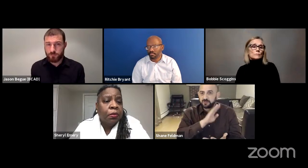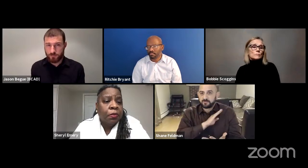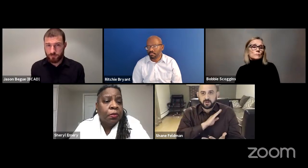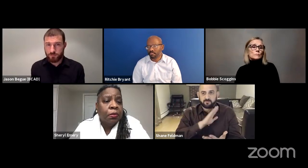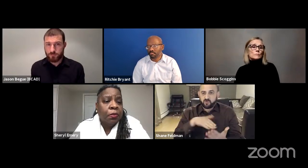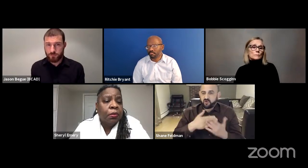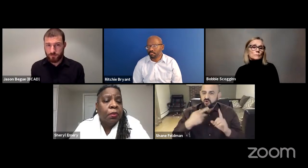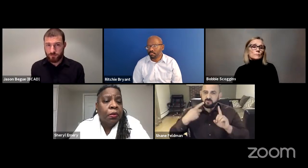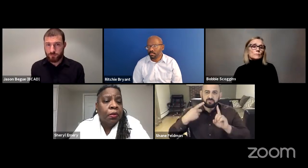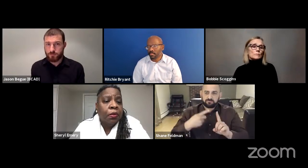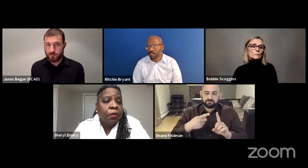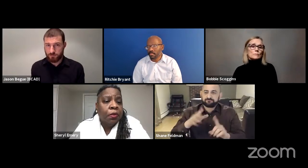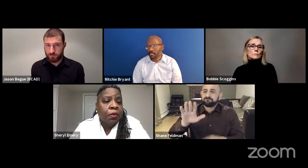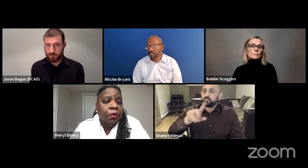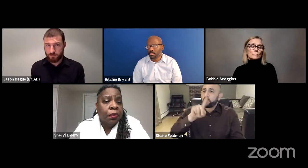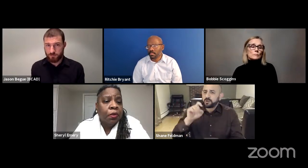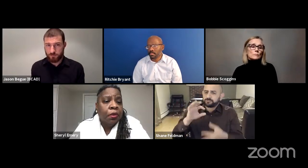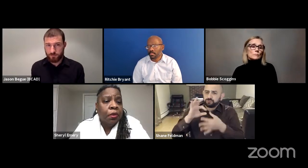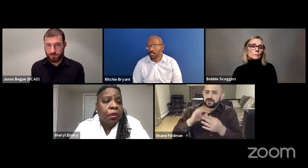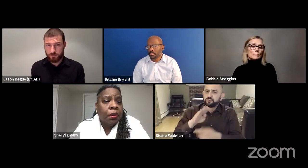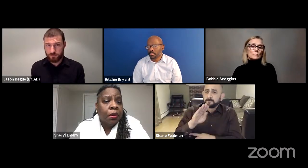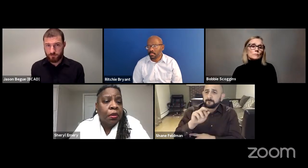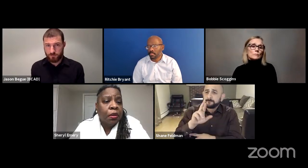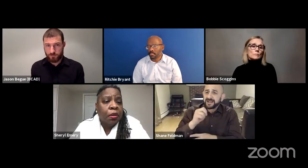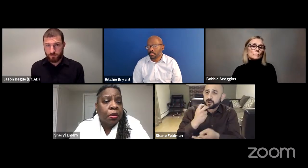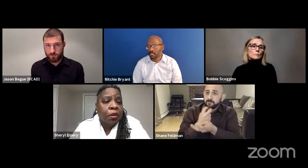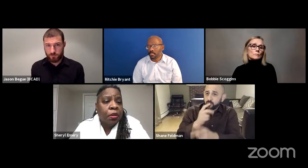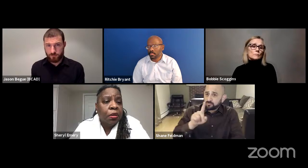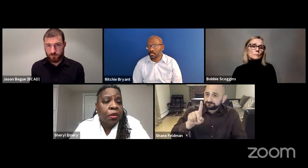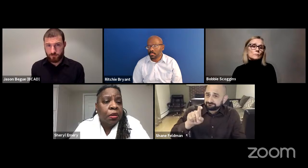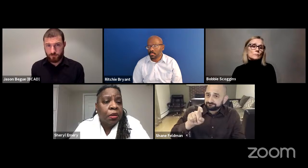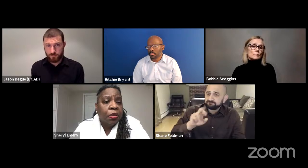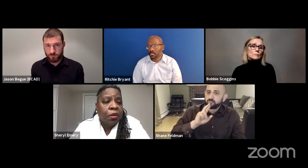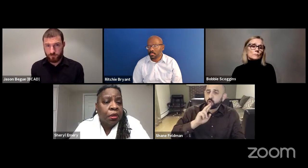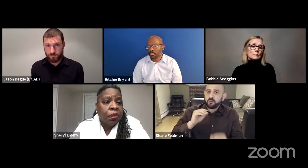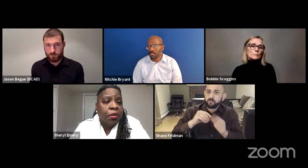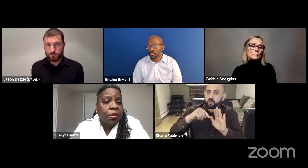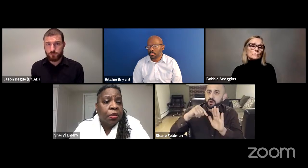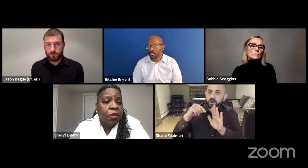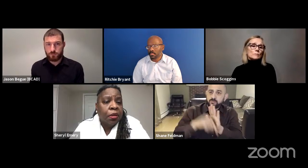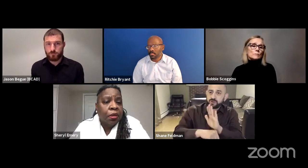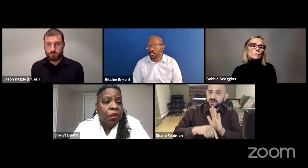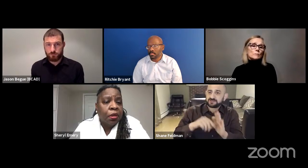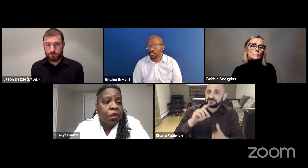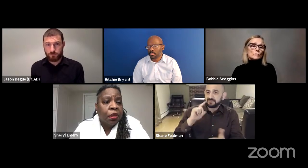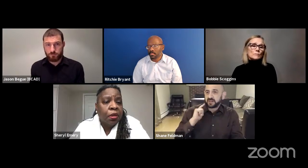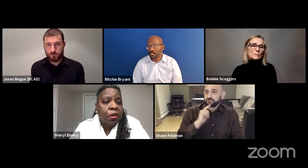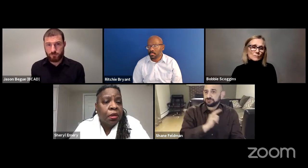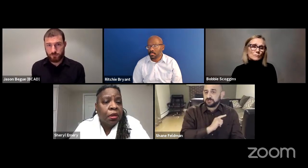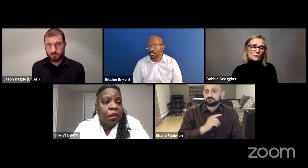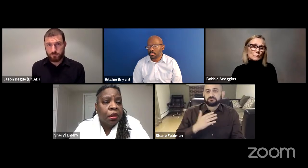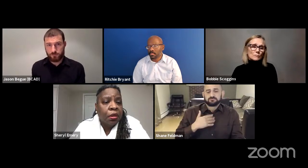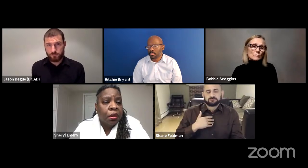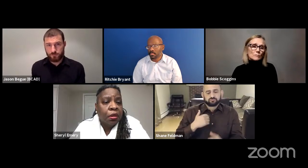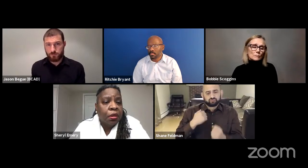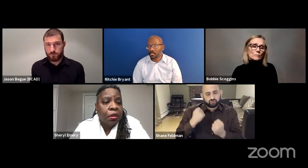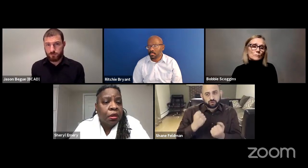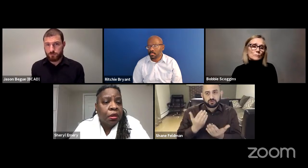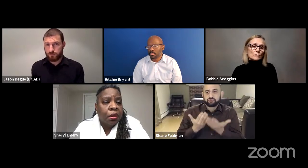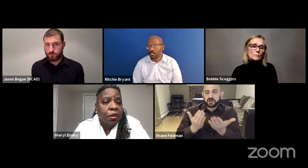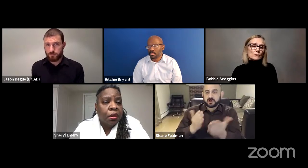Ritchie and Sheryl's comments, Bobbie Beth, you're all spot on. I want to go back to bare